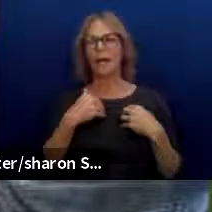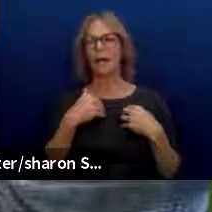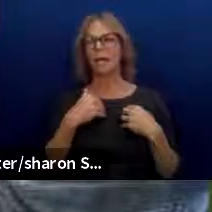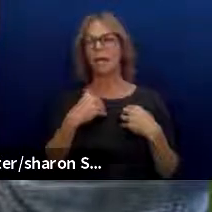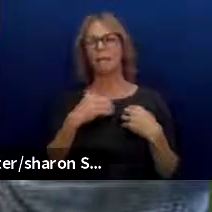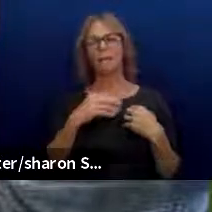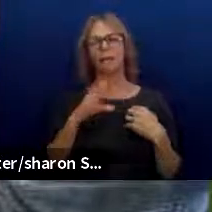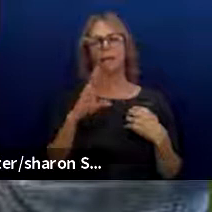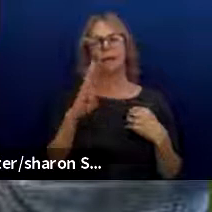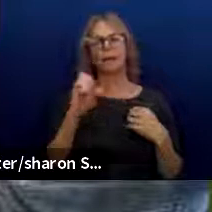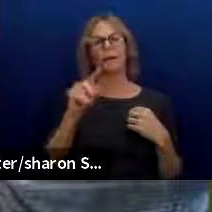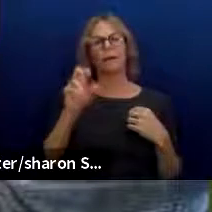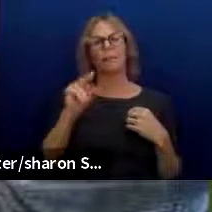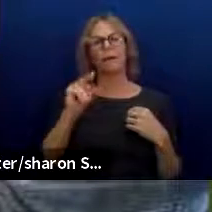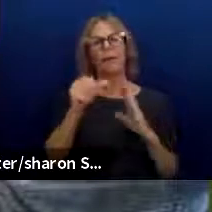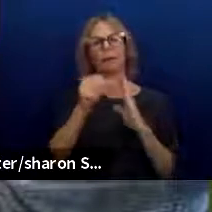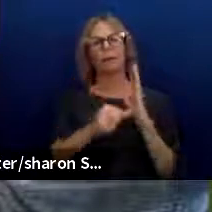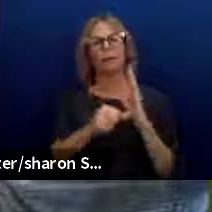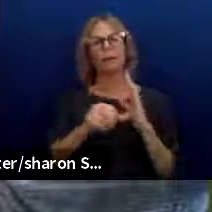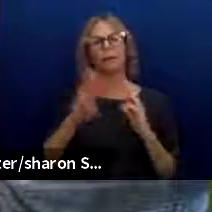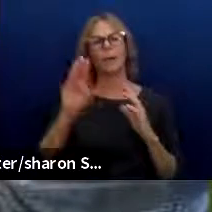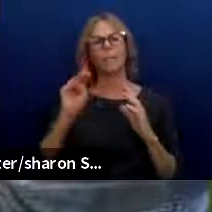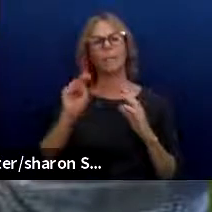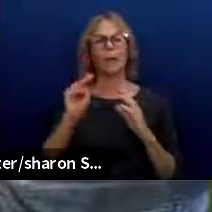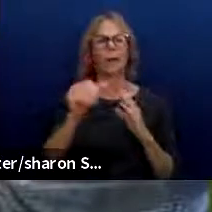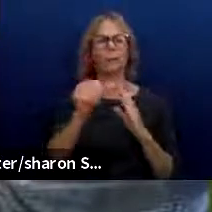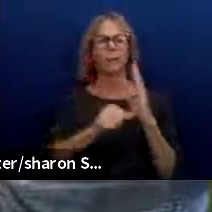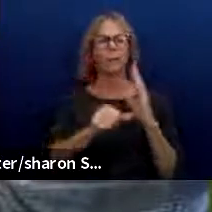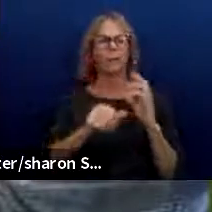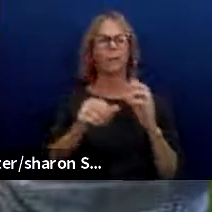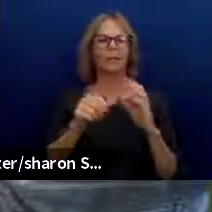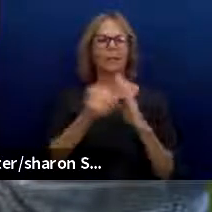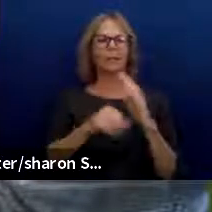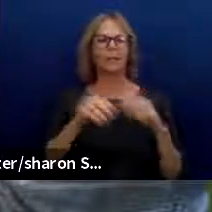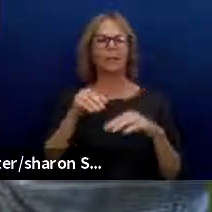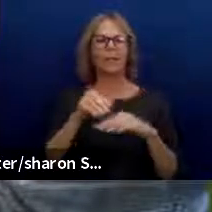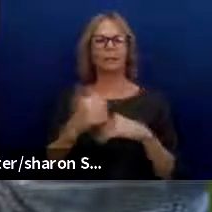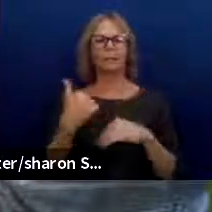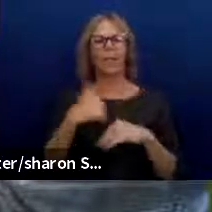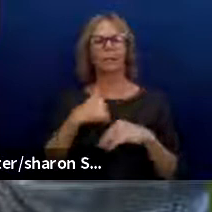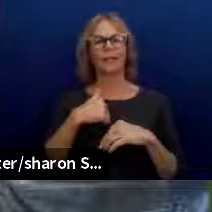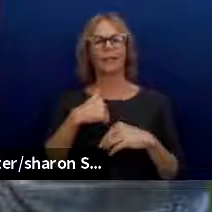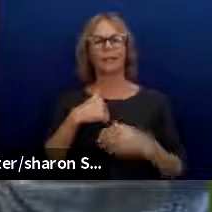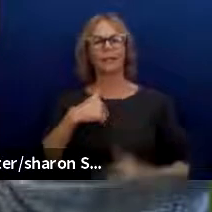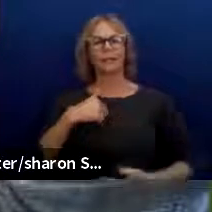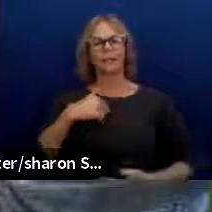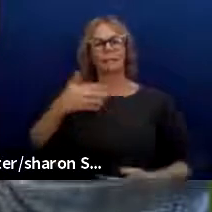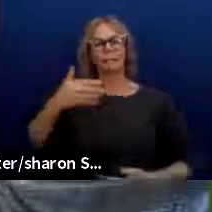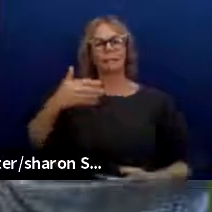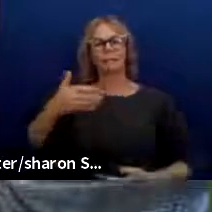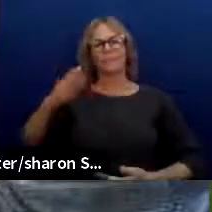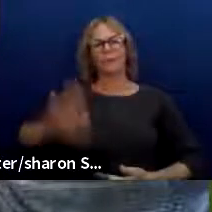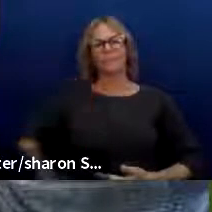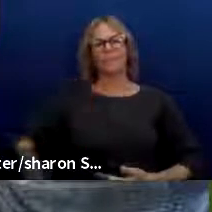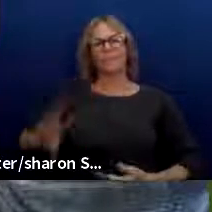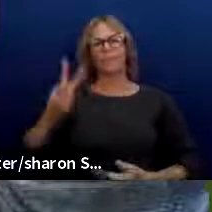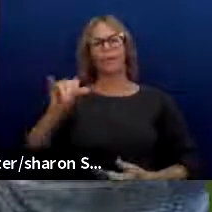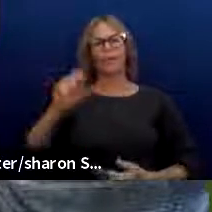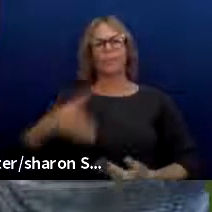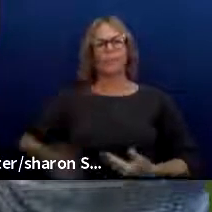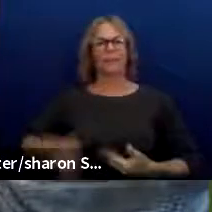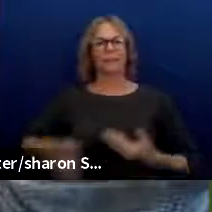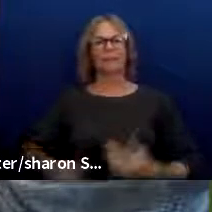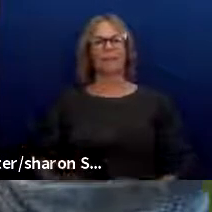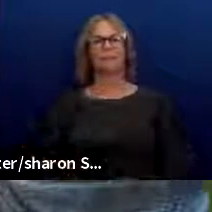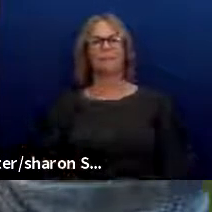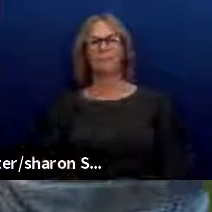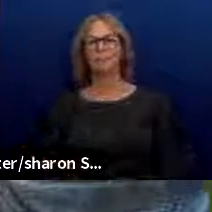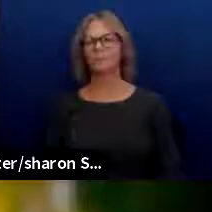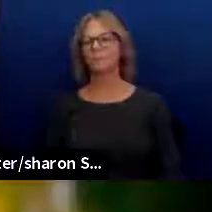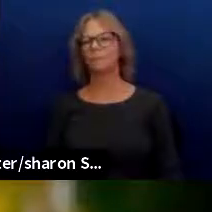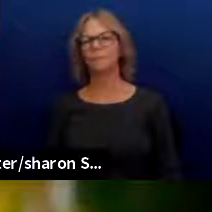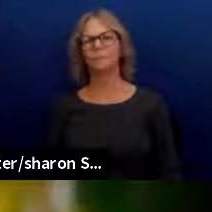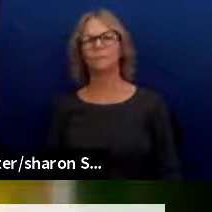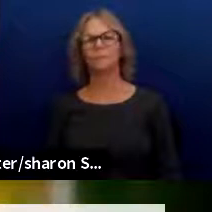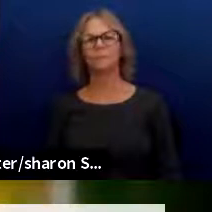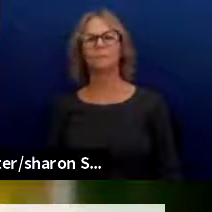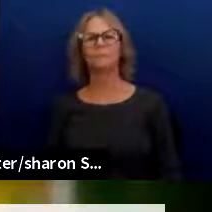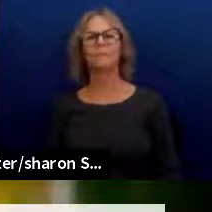the surgeries, that bottom surgery is a term referring to surgeries that affect us down below the waist. More than 90% of individuals